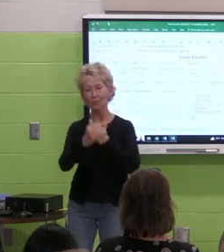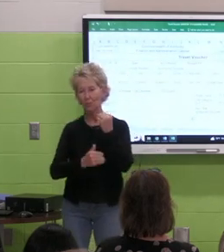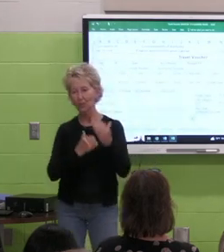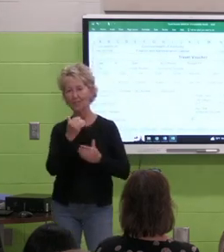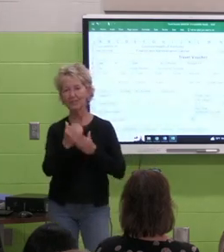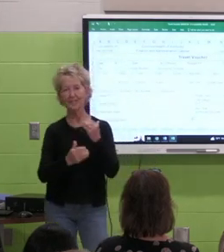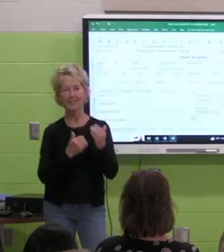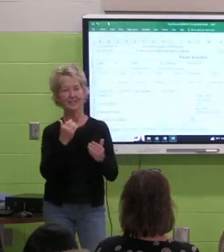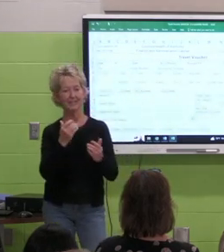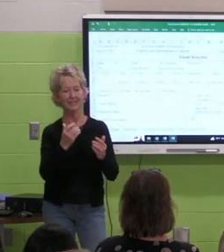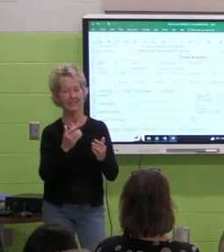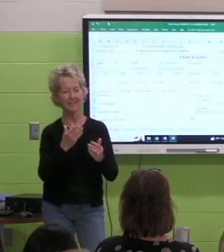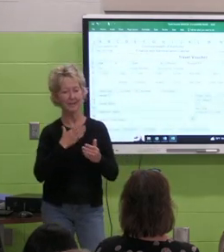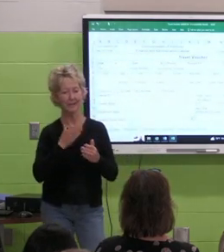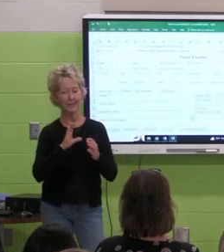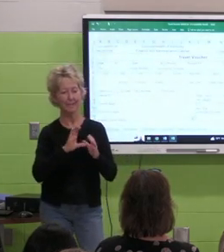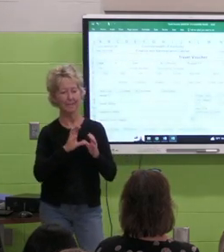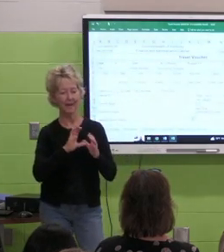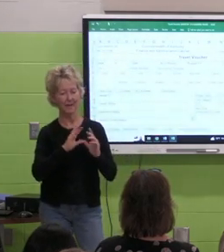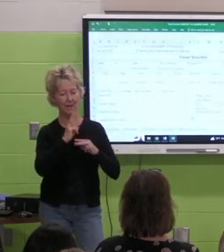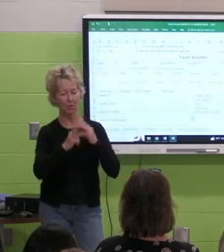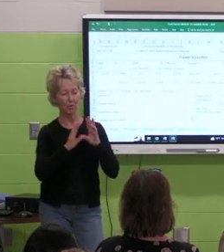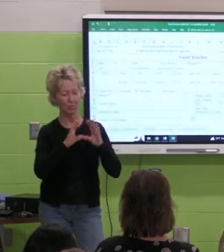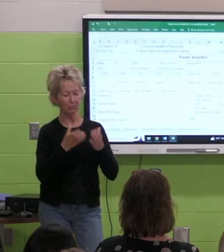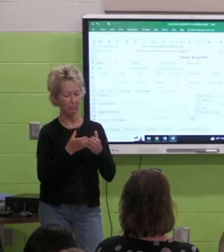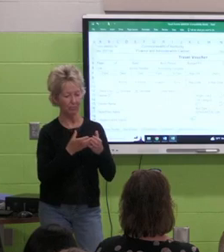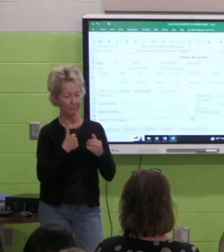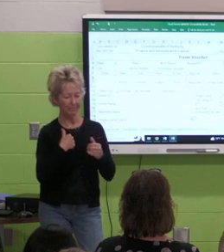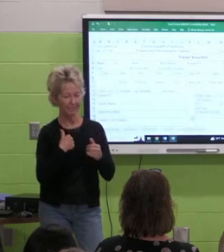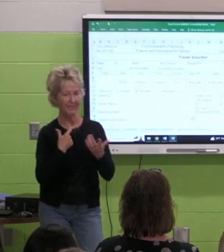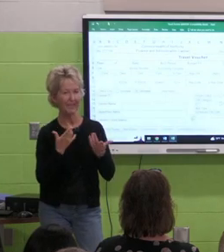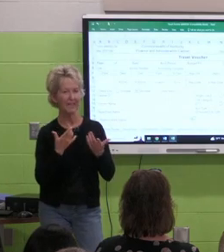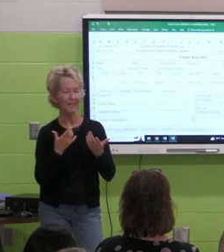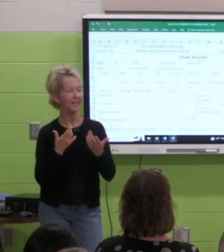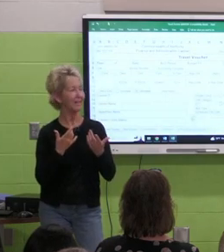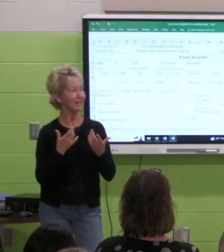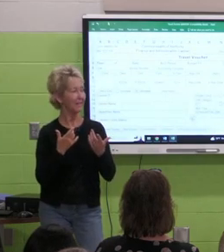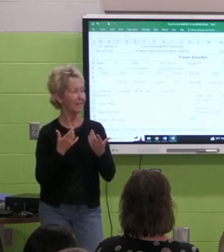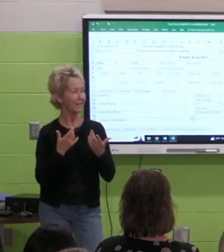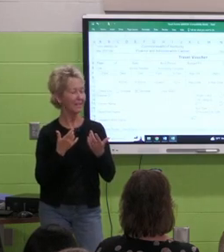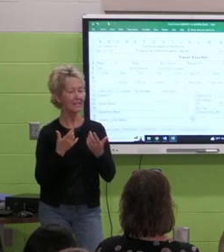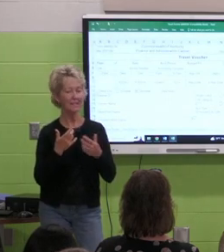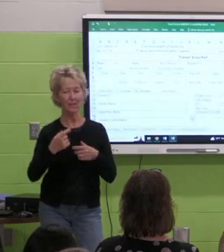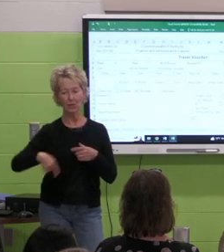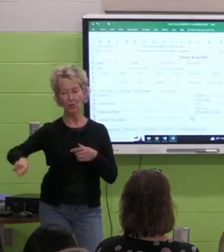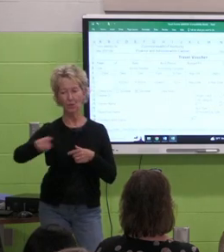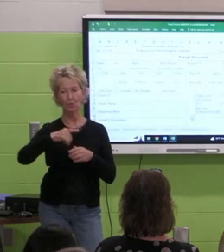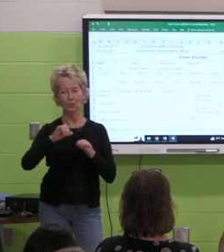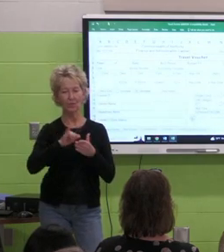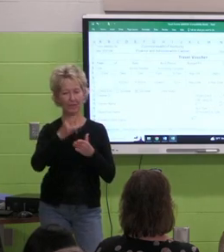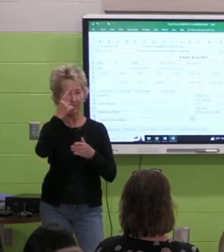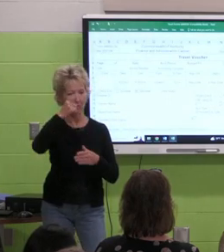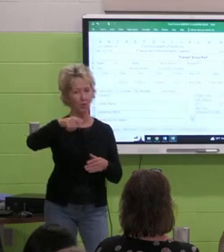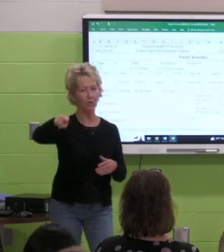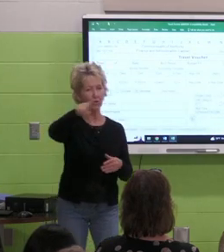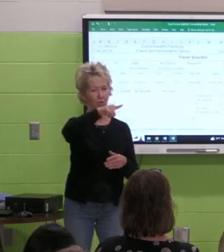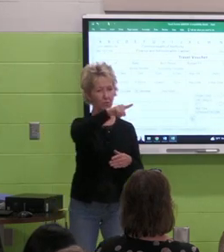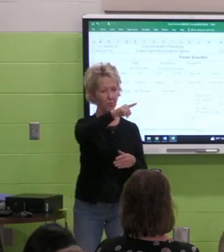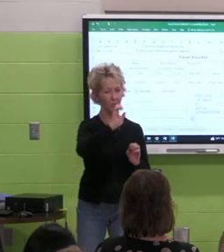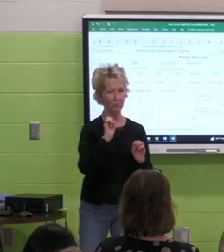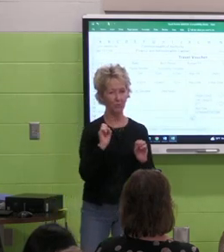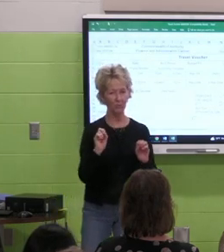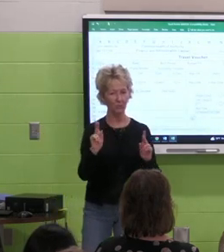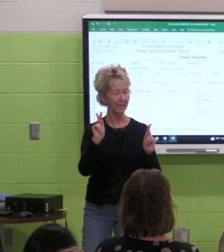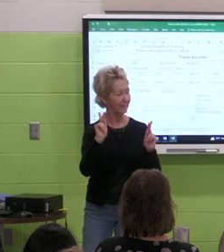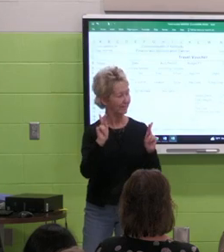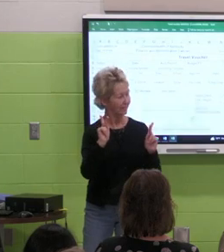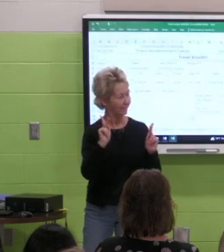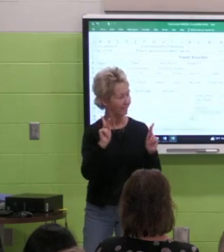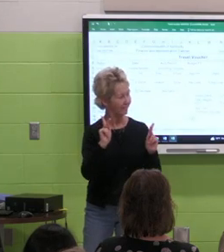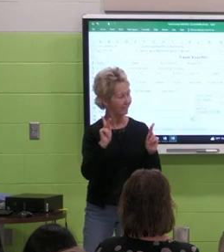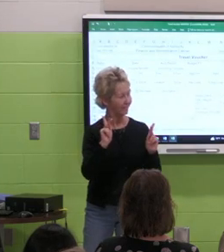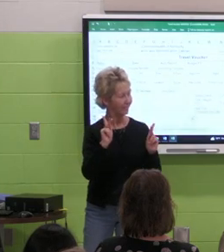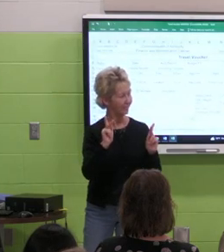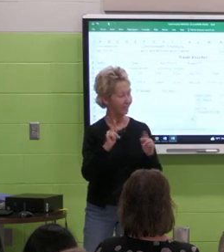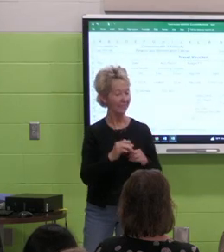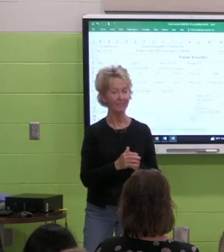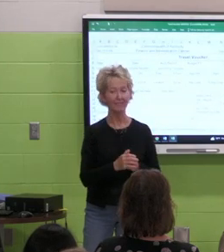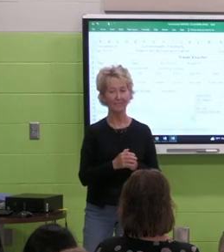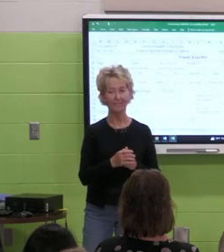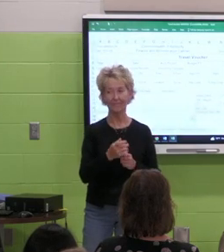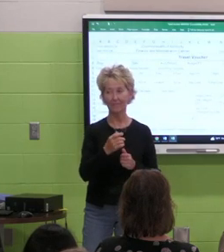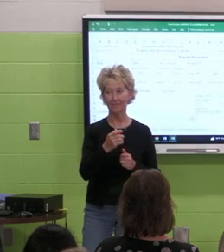live in my world let us and him do that for you okay okay other questions comments yes